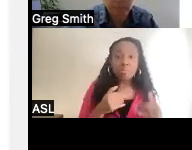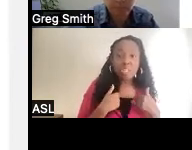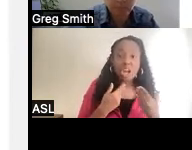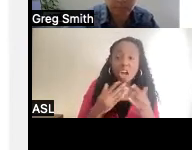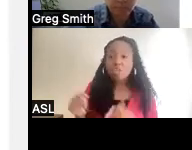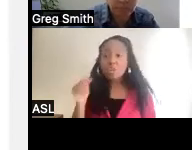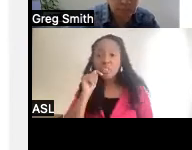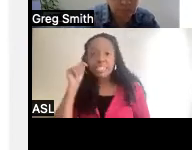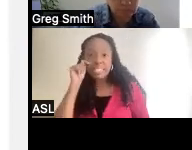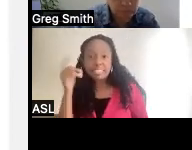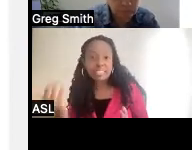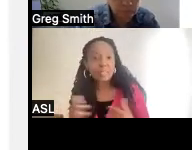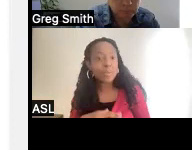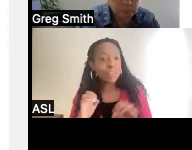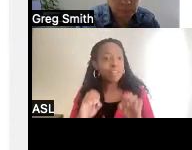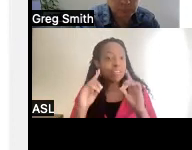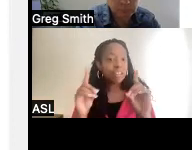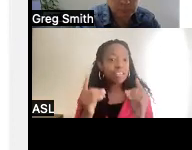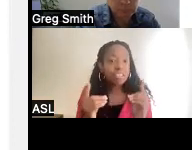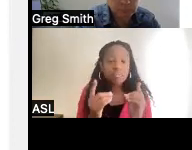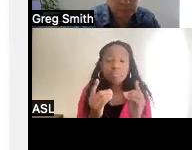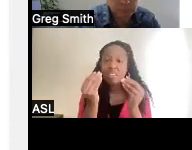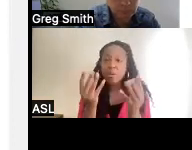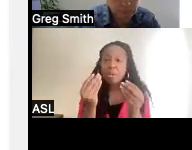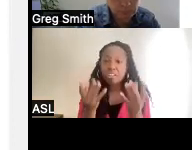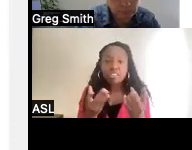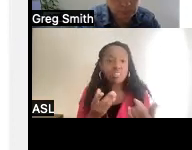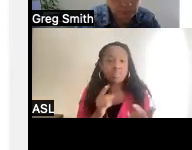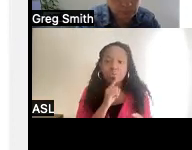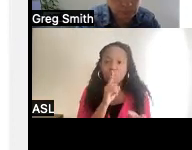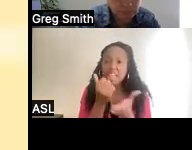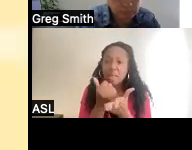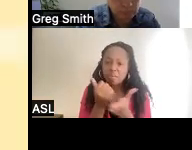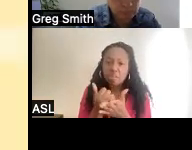and educational materials so that can be really helpful for our financial literacy